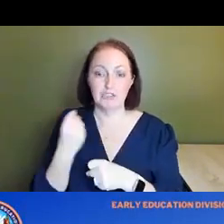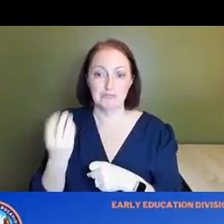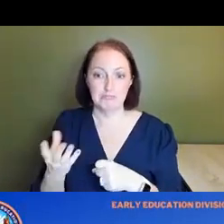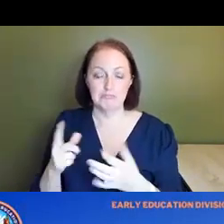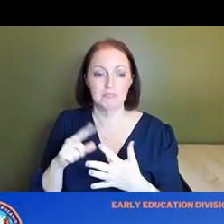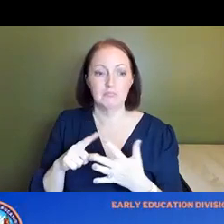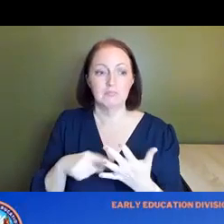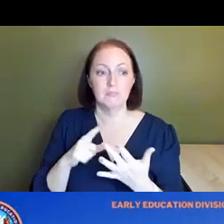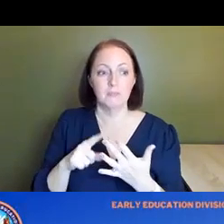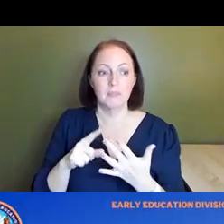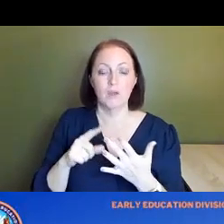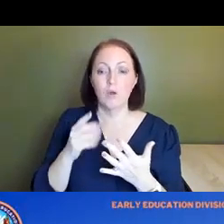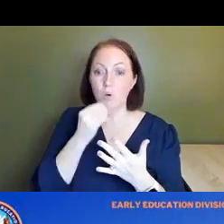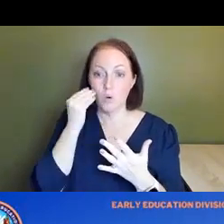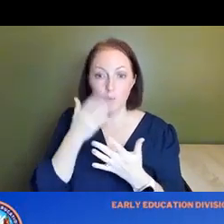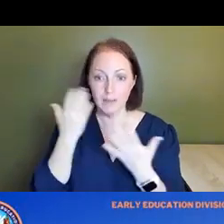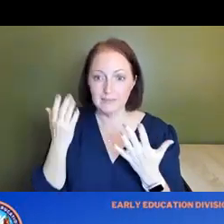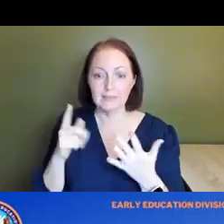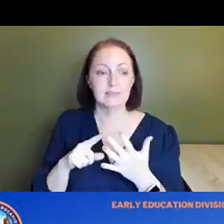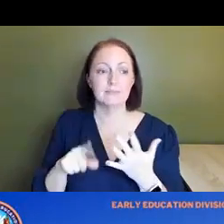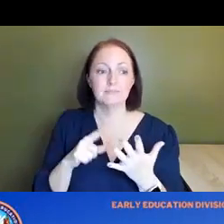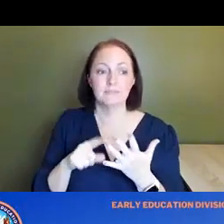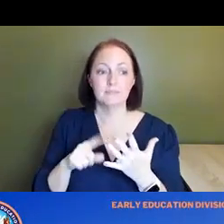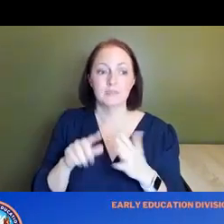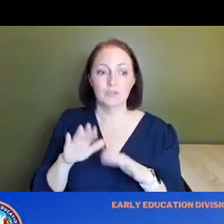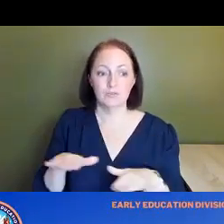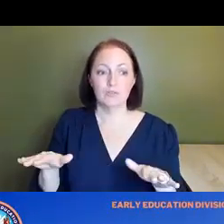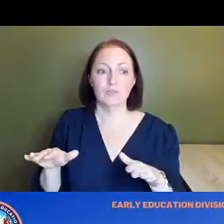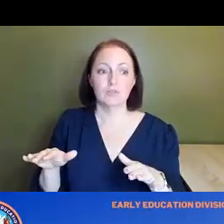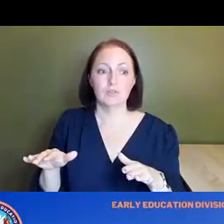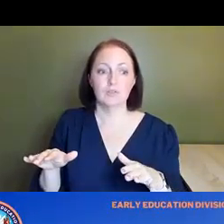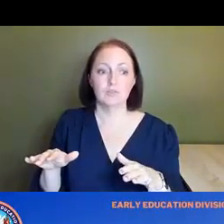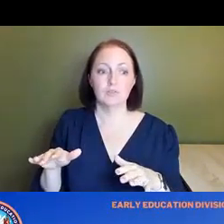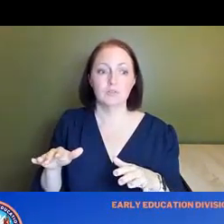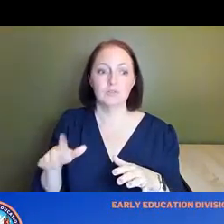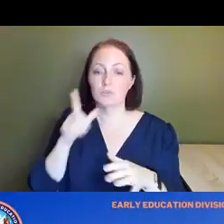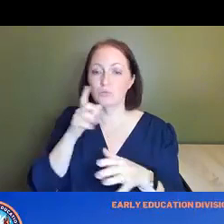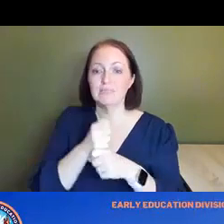helpful. Or they could be homeless and they could have children who received child protective